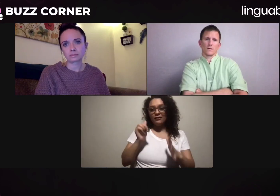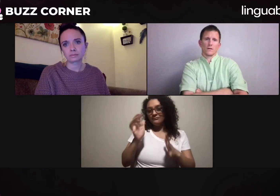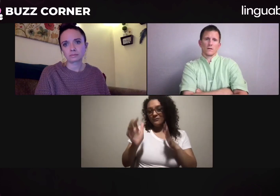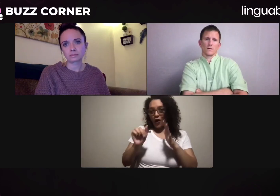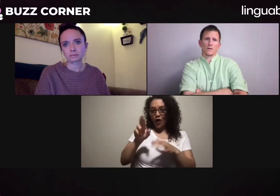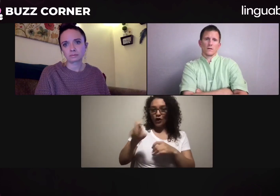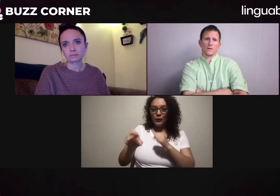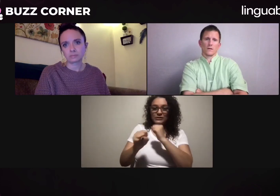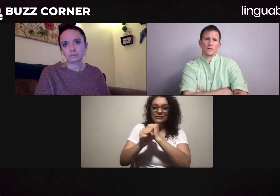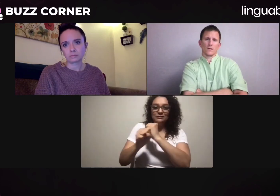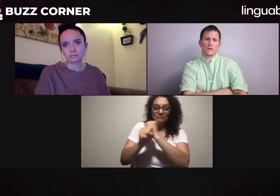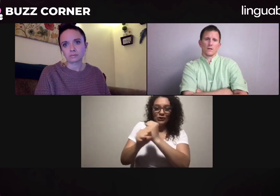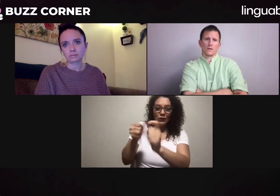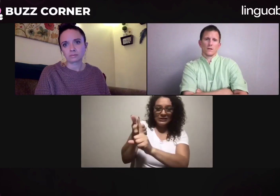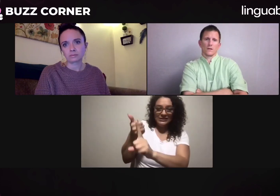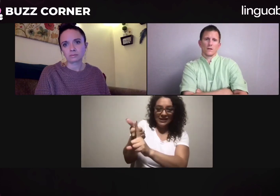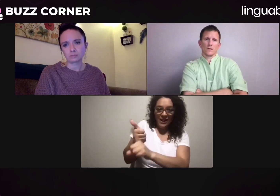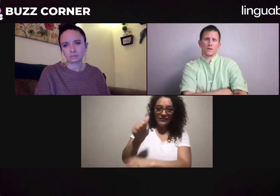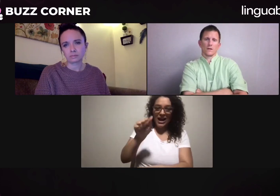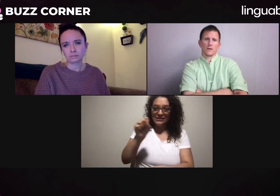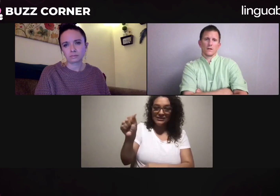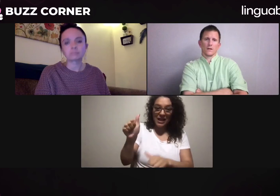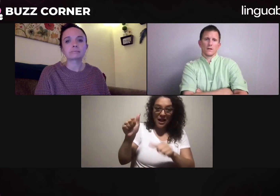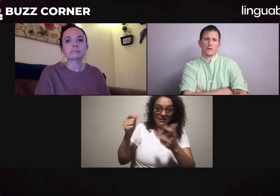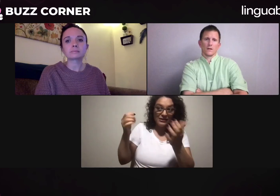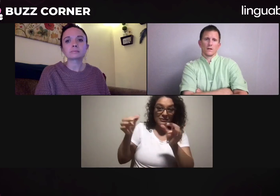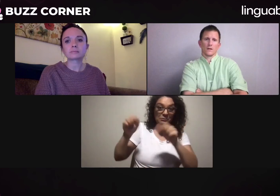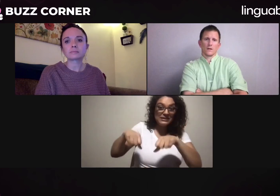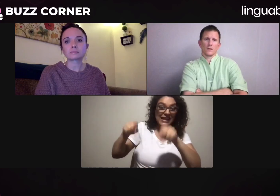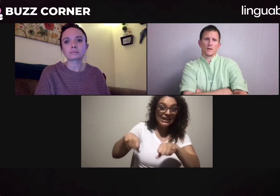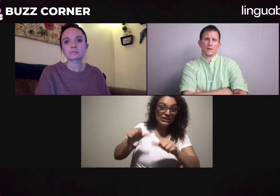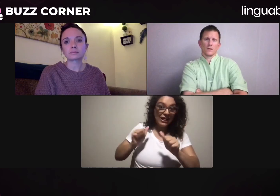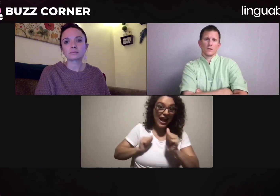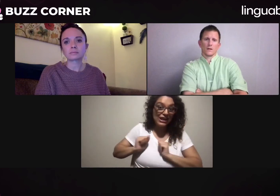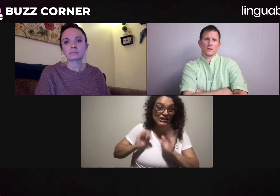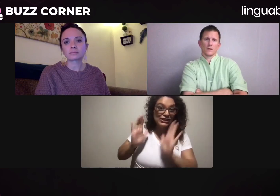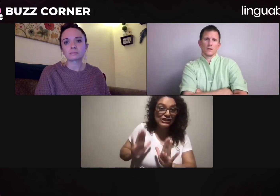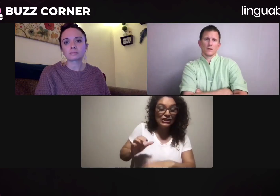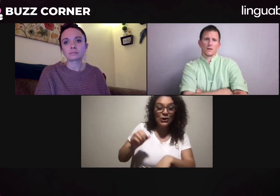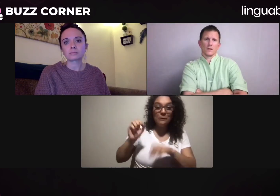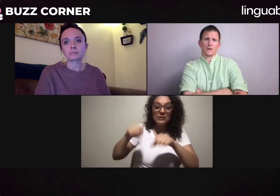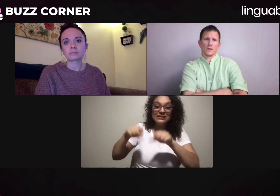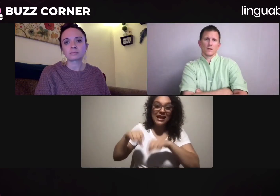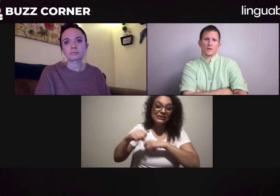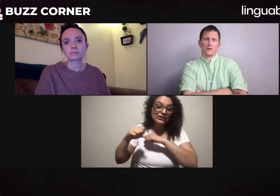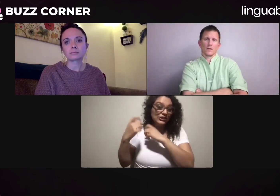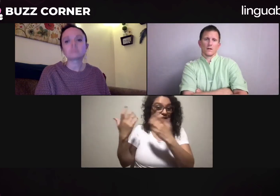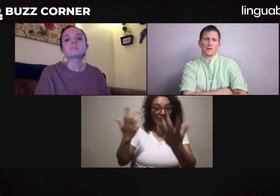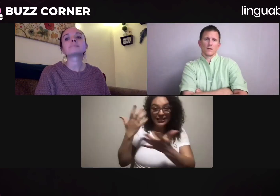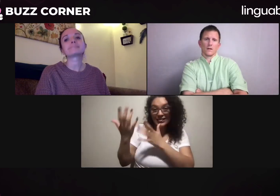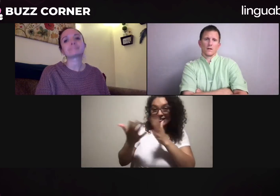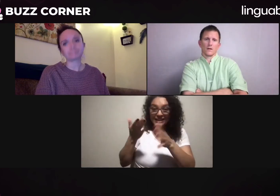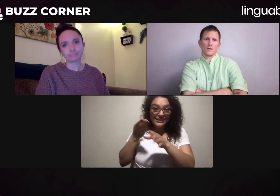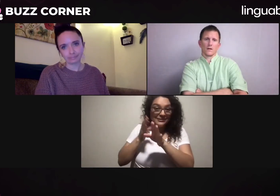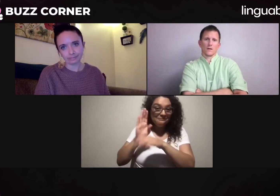I really have to question if they are promoting themselves sort of as a potential actor or